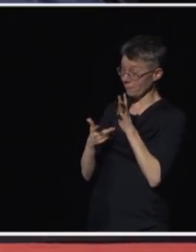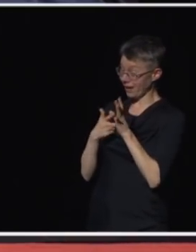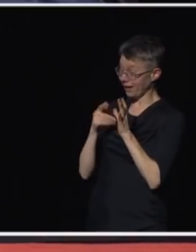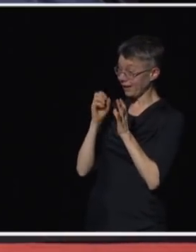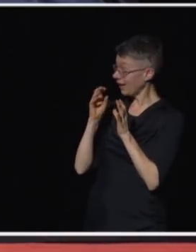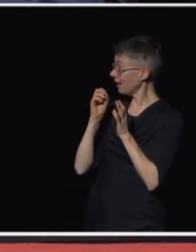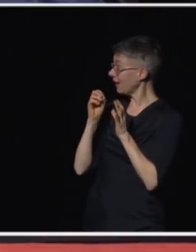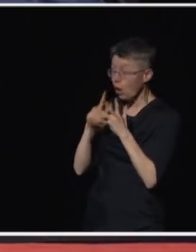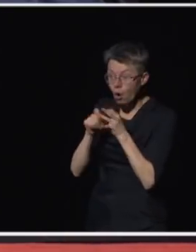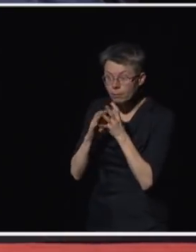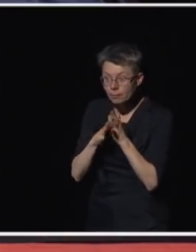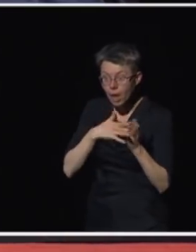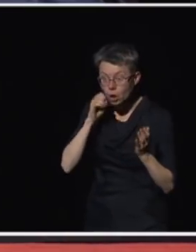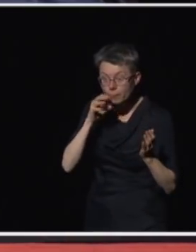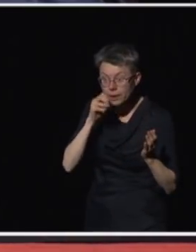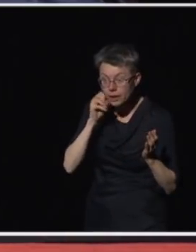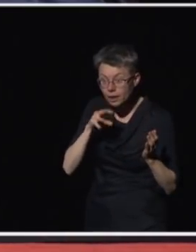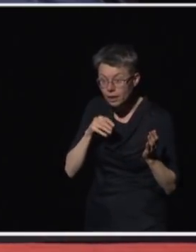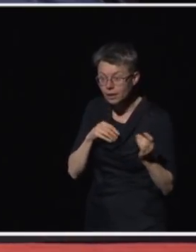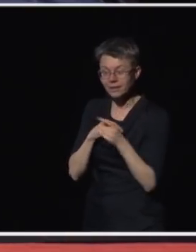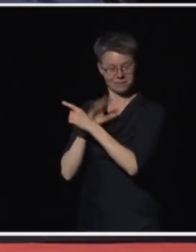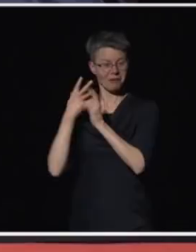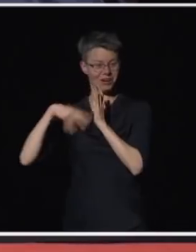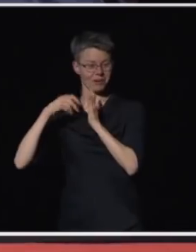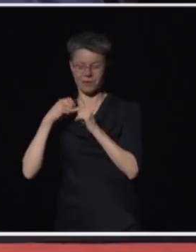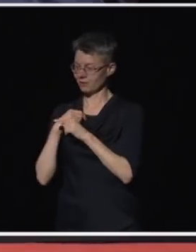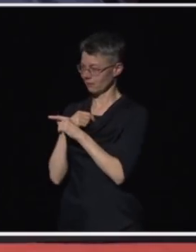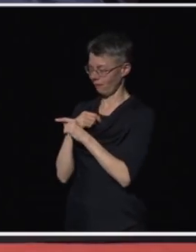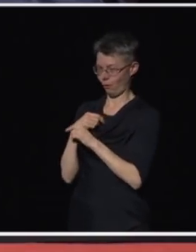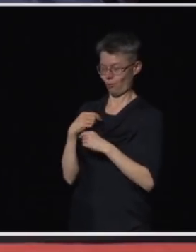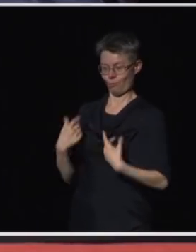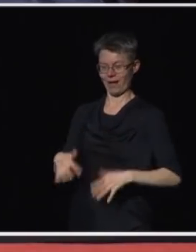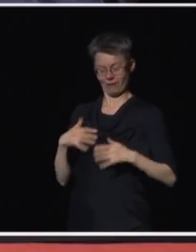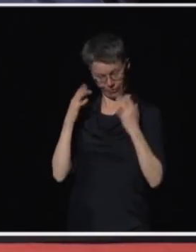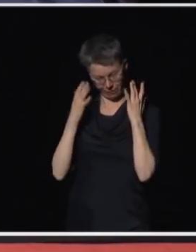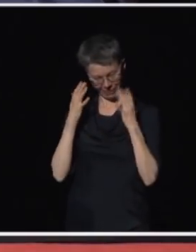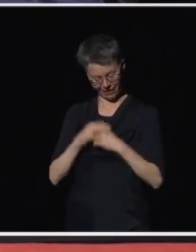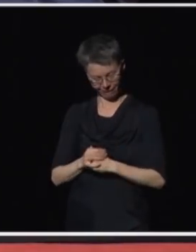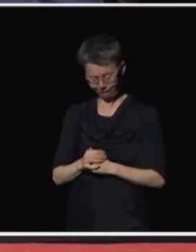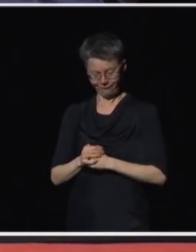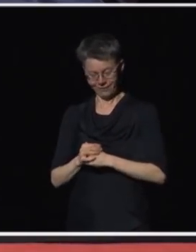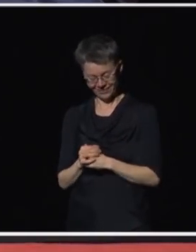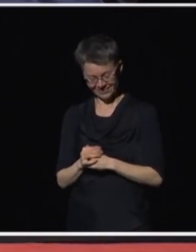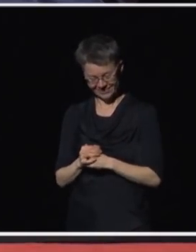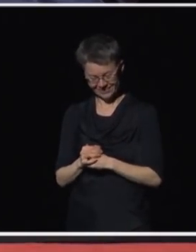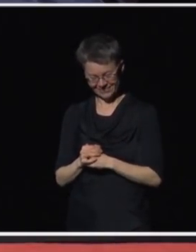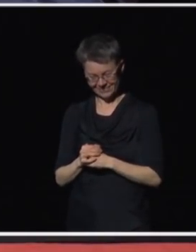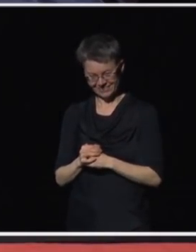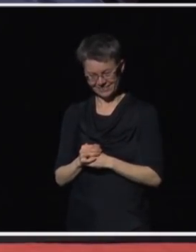Oh! Obama is a comics guy? Oh, he read comics. Yeah. Wow. I have to think about that for a while.